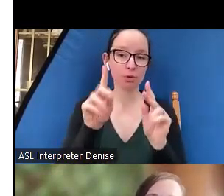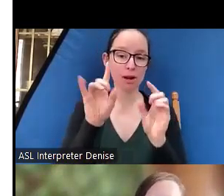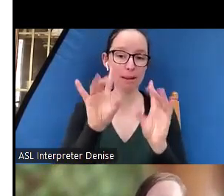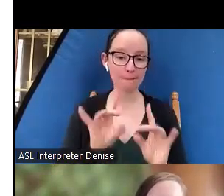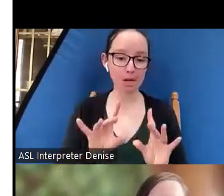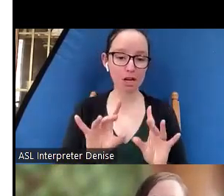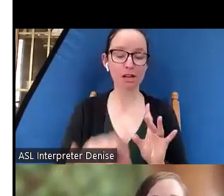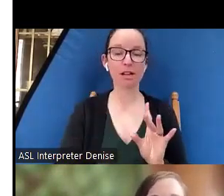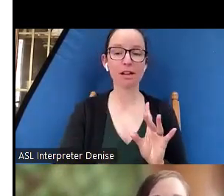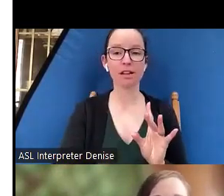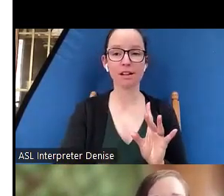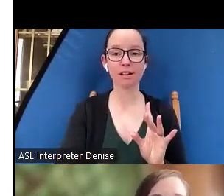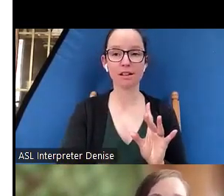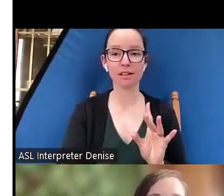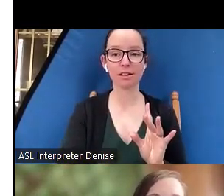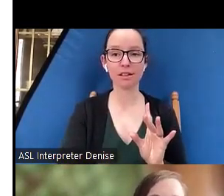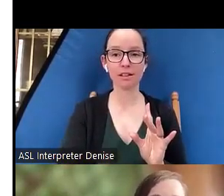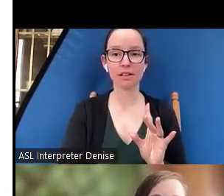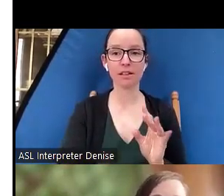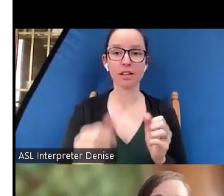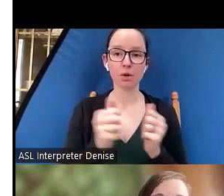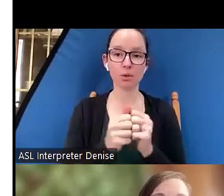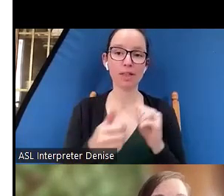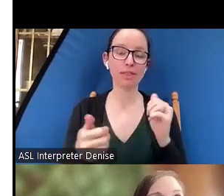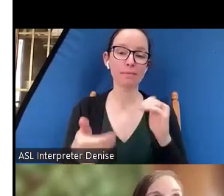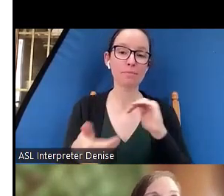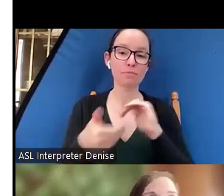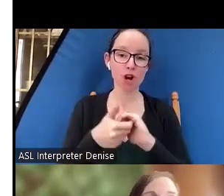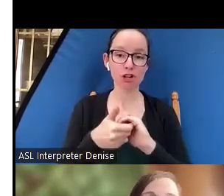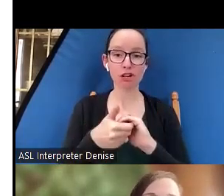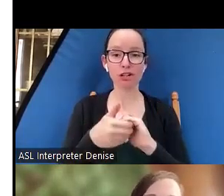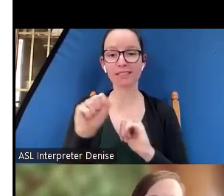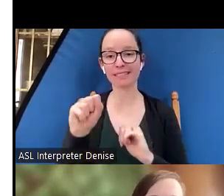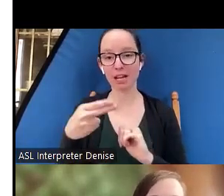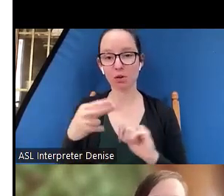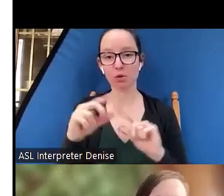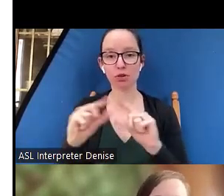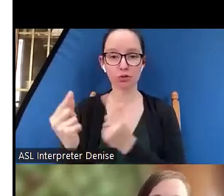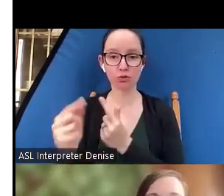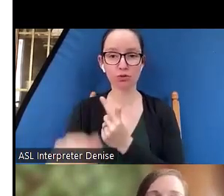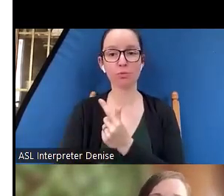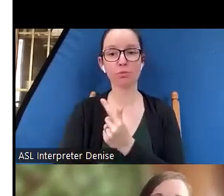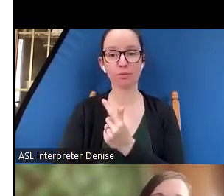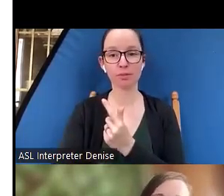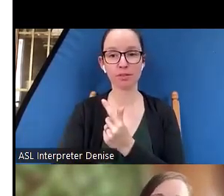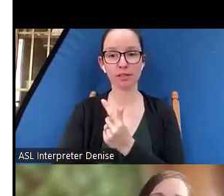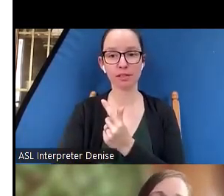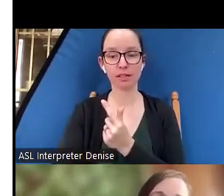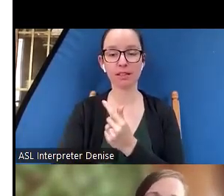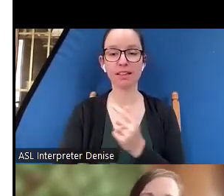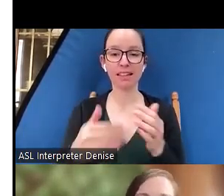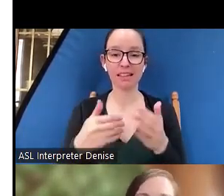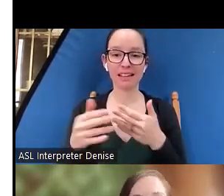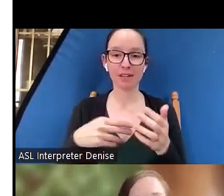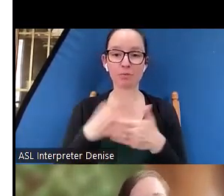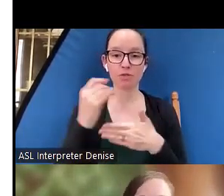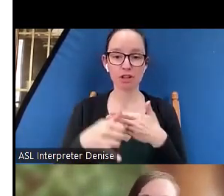partners and stakeholder groups and even projects using technical assistance venues with growers.